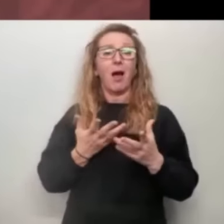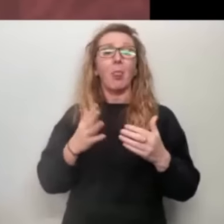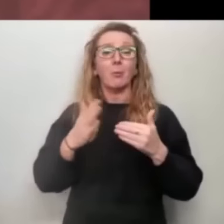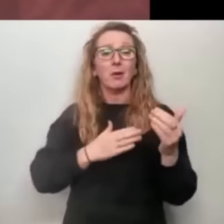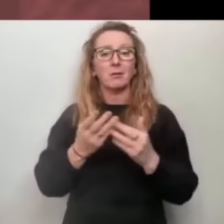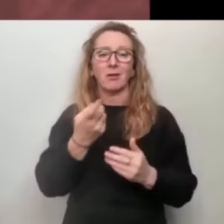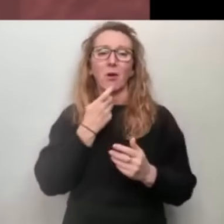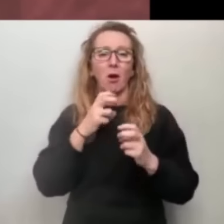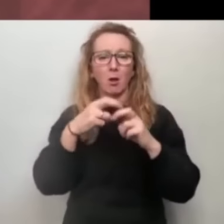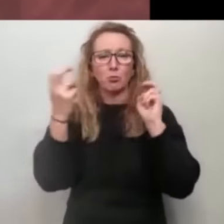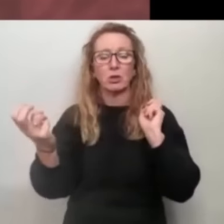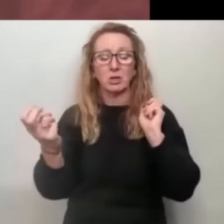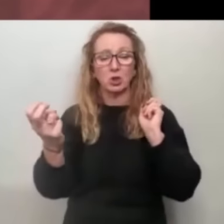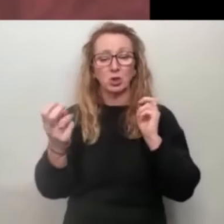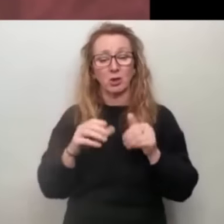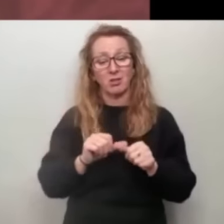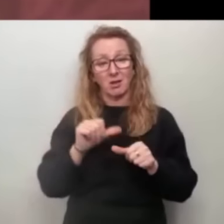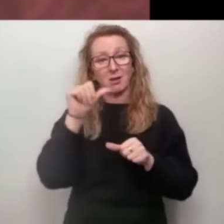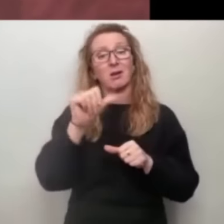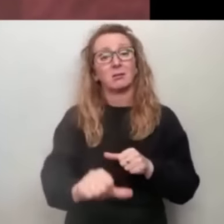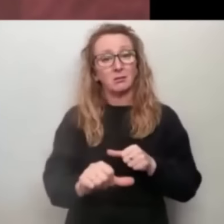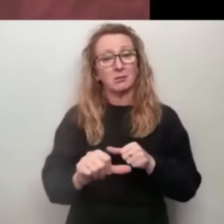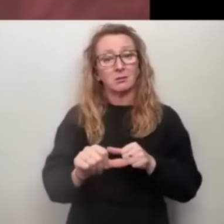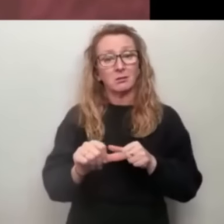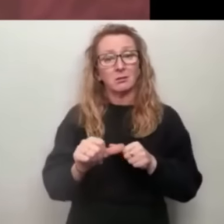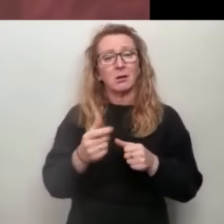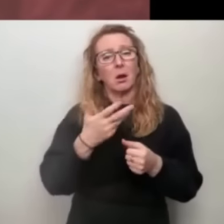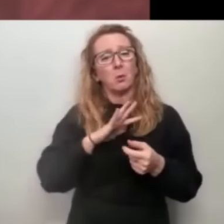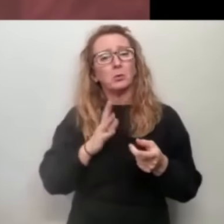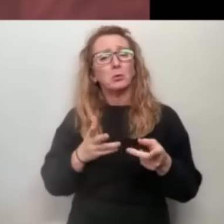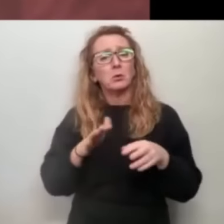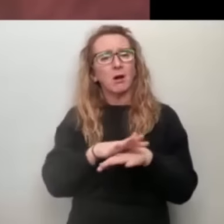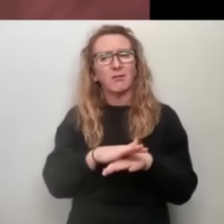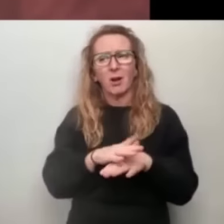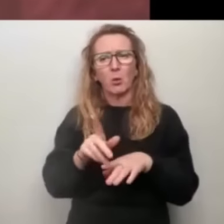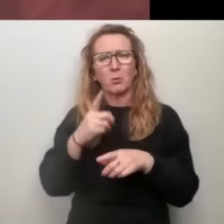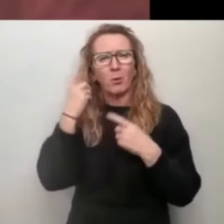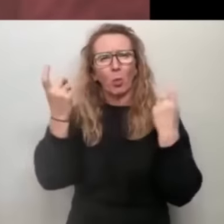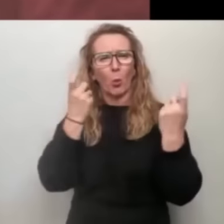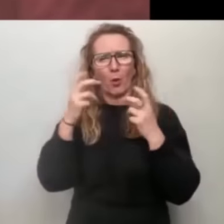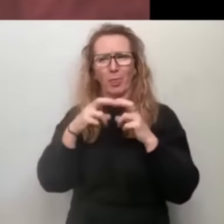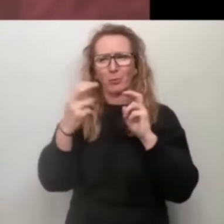Leading on from that, I'd like to cover what people made of the bridge and this tumultuous time